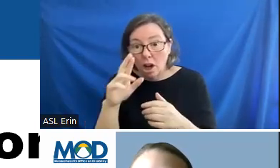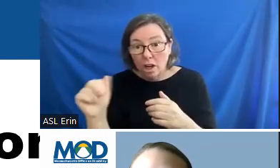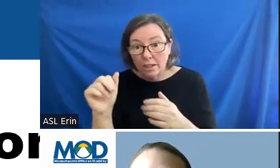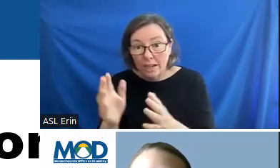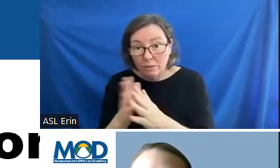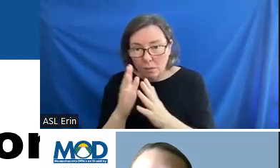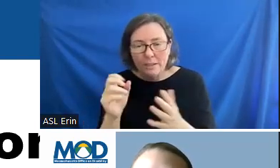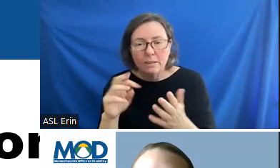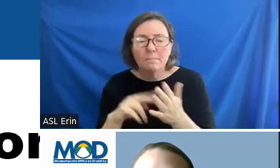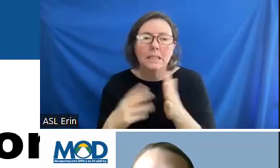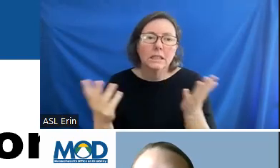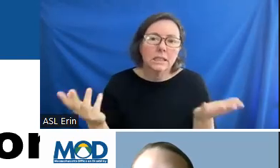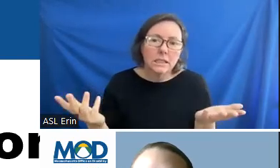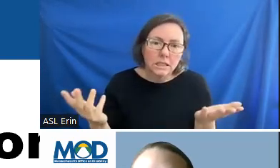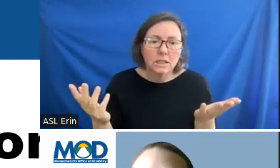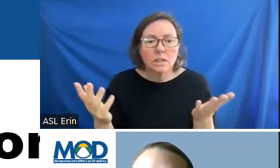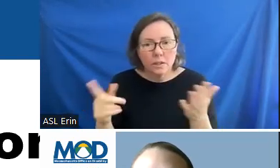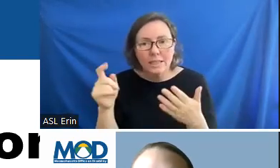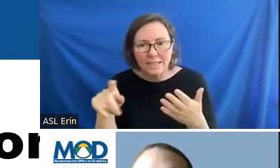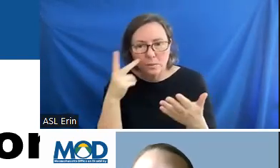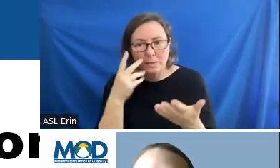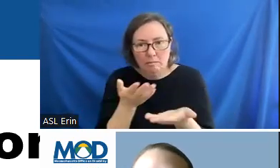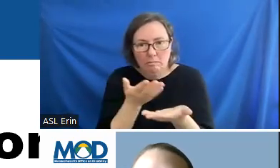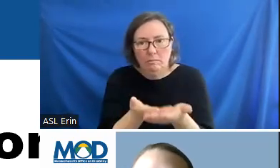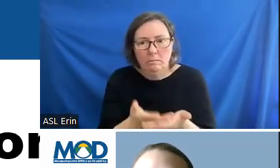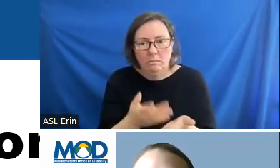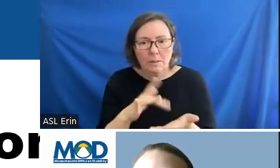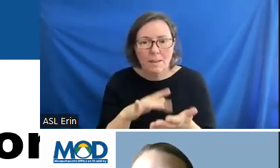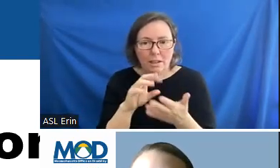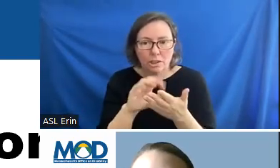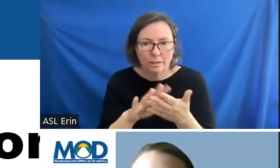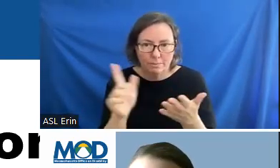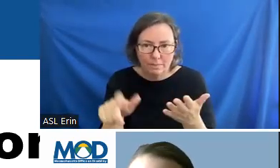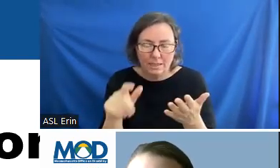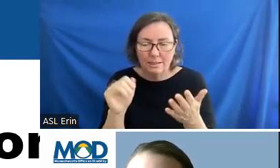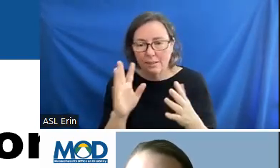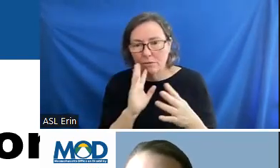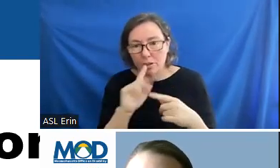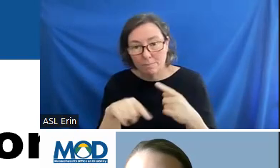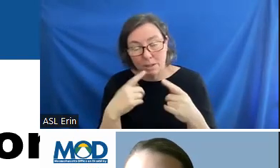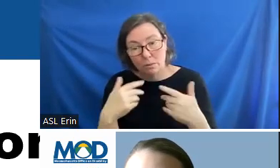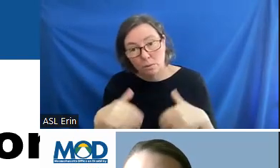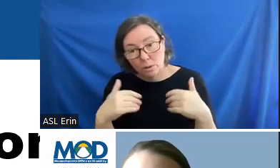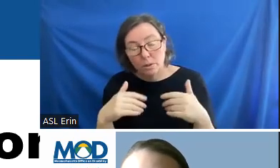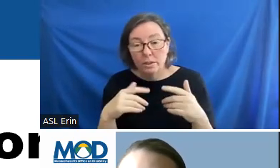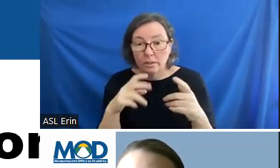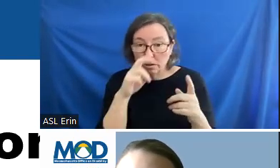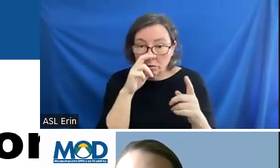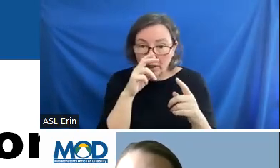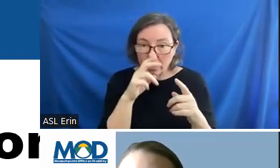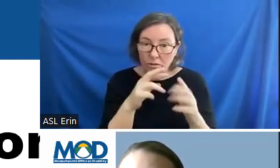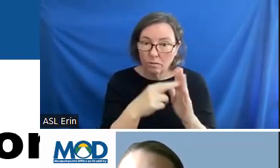because when you're talking about something that has you know, pretty strict boundaries,